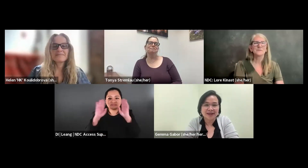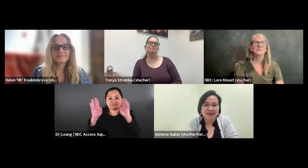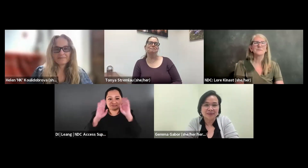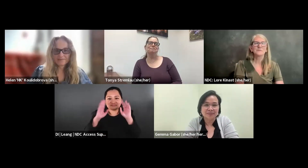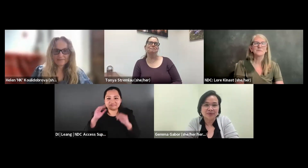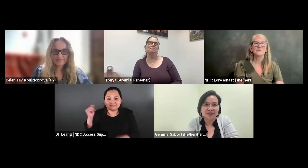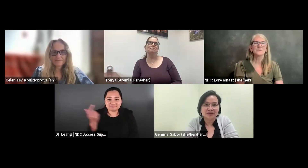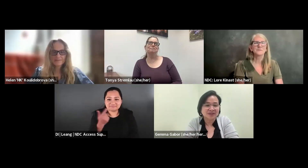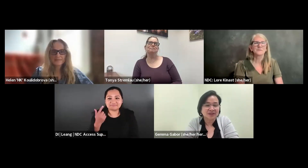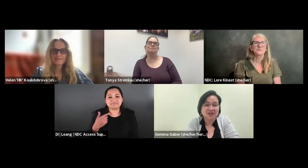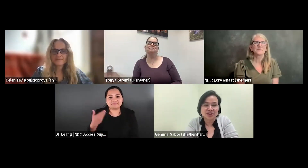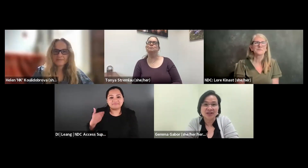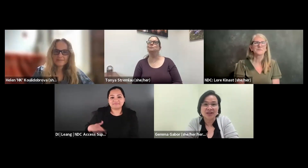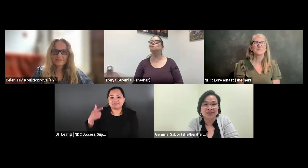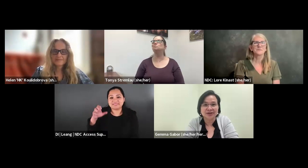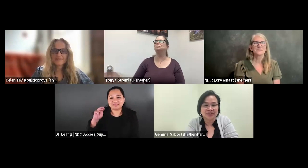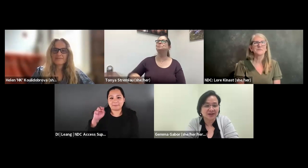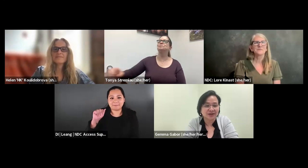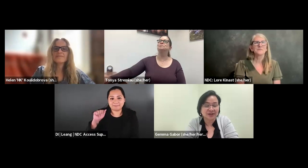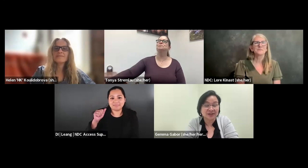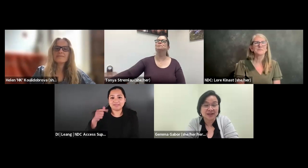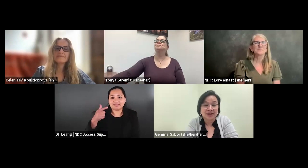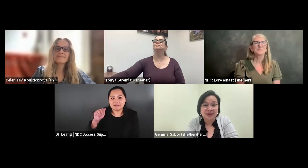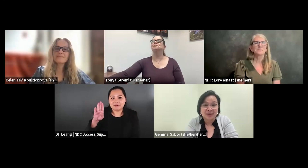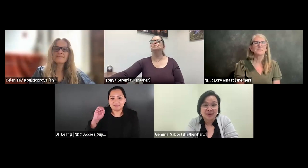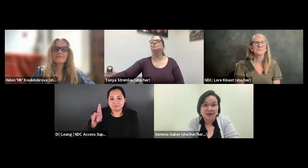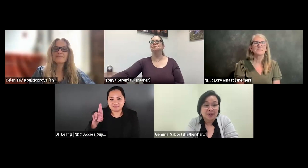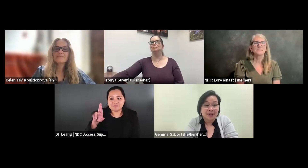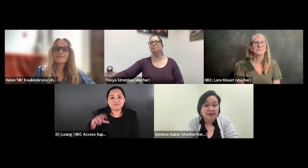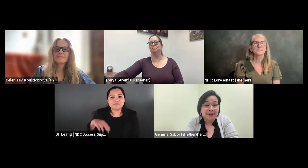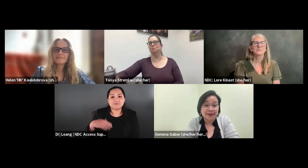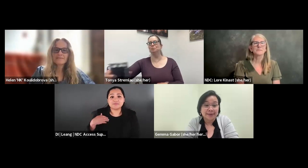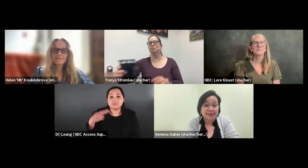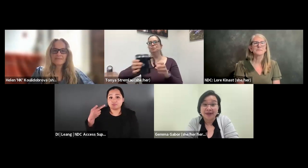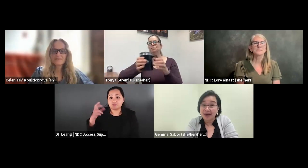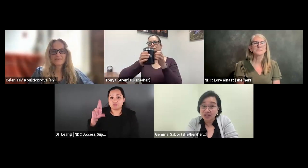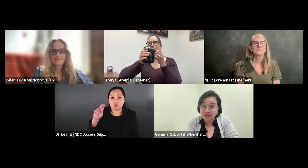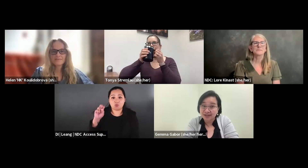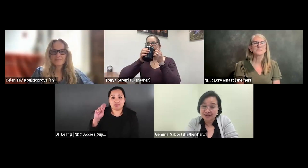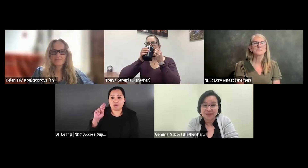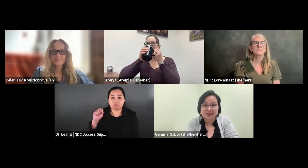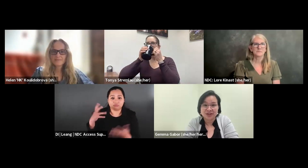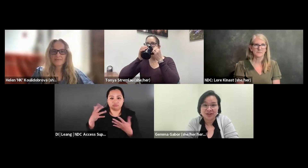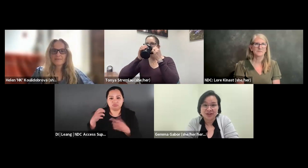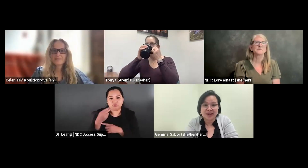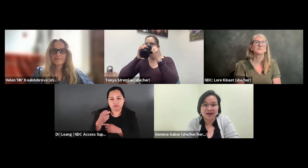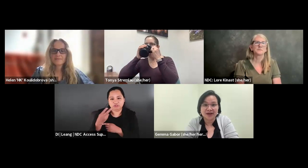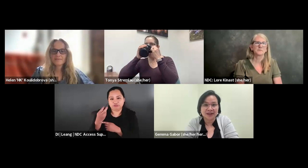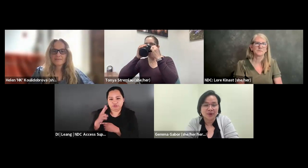And my pronouns are she, her, and hers. I'm Asian with short hair.